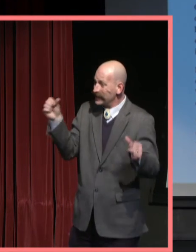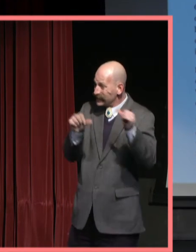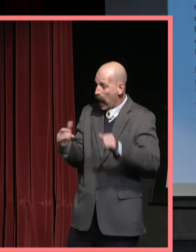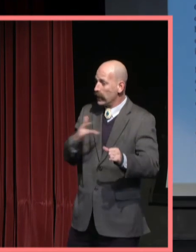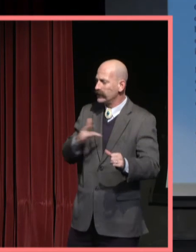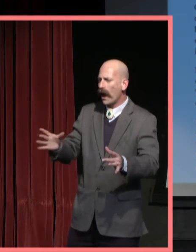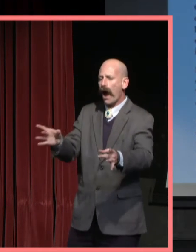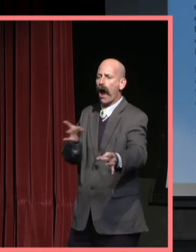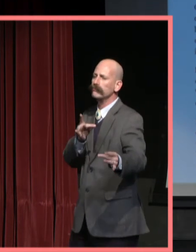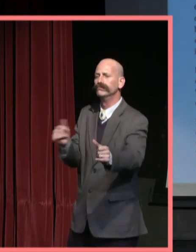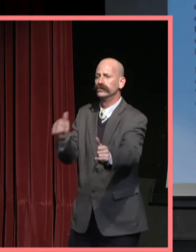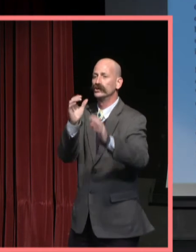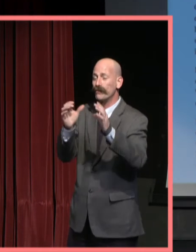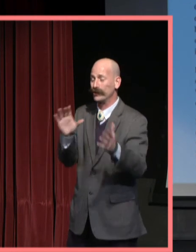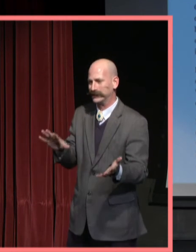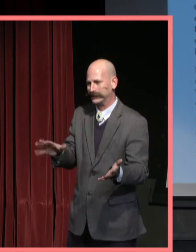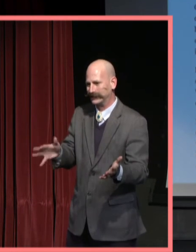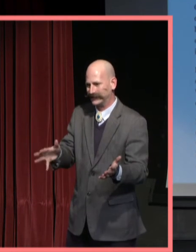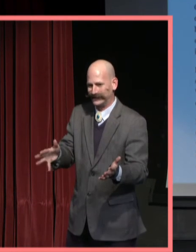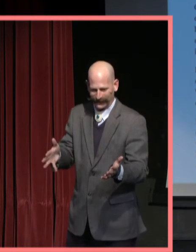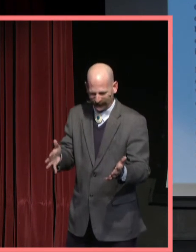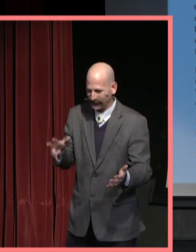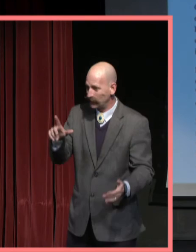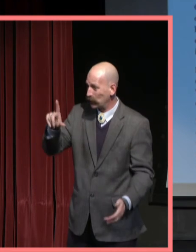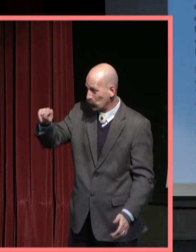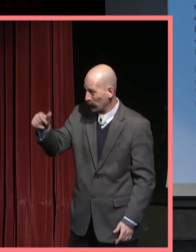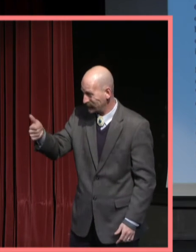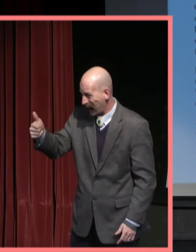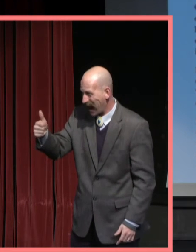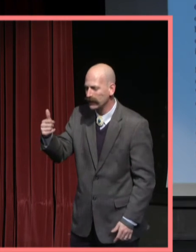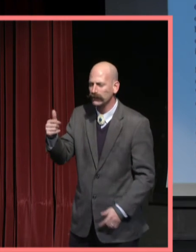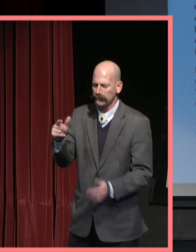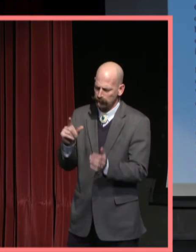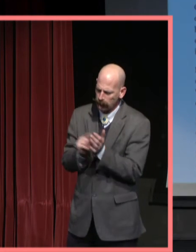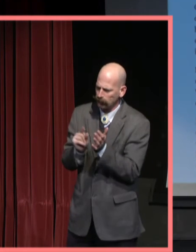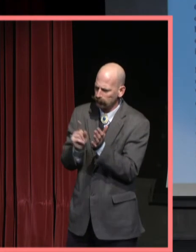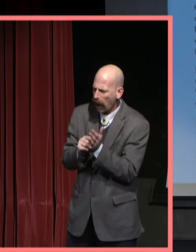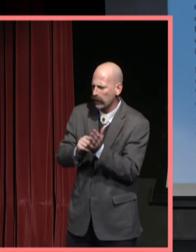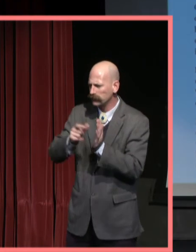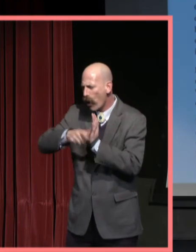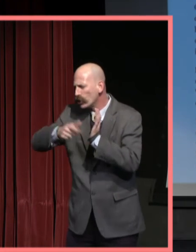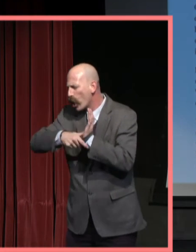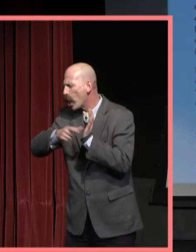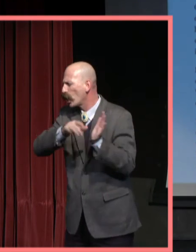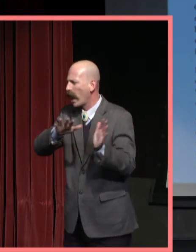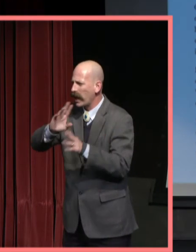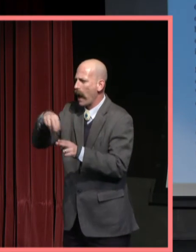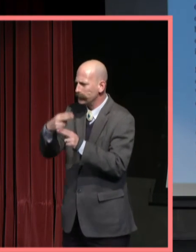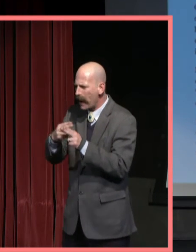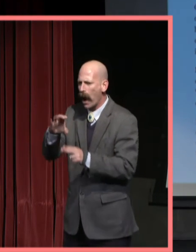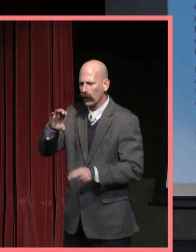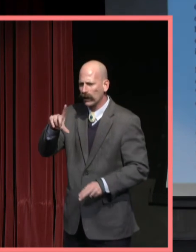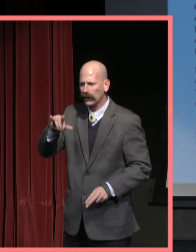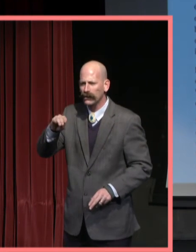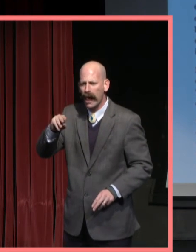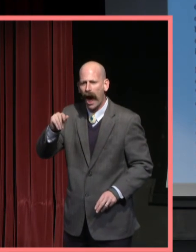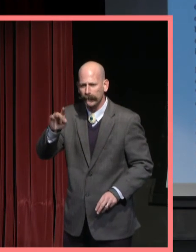Back in 2010, there was a lot of publicity about climate change and there was this article in the New York Times.